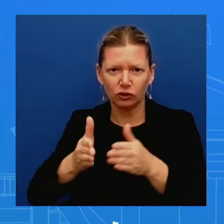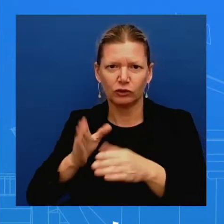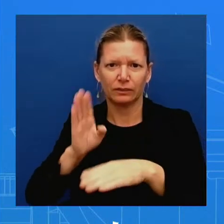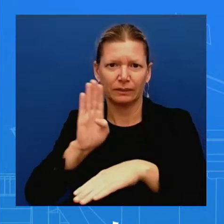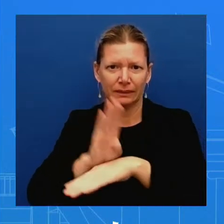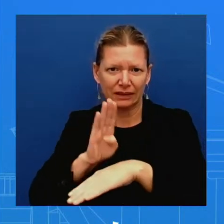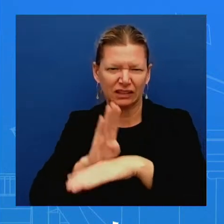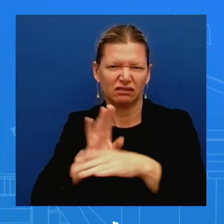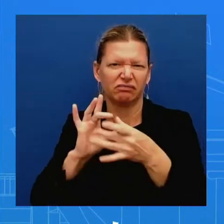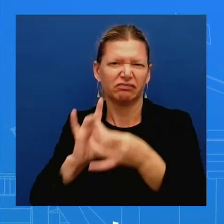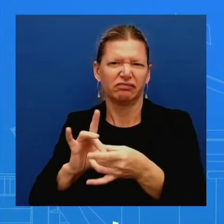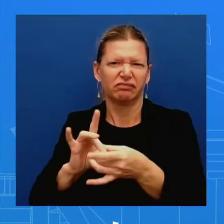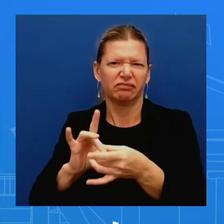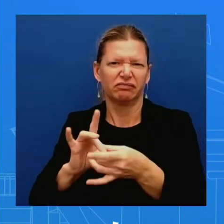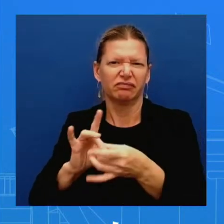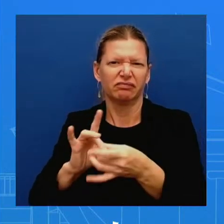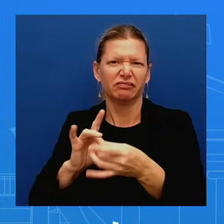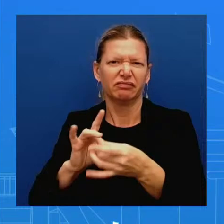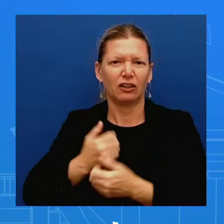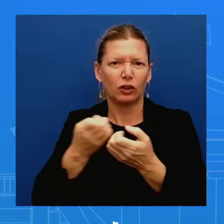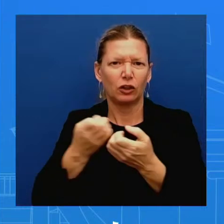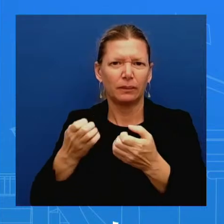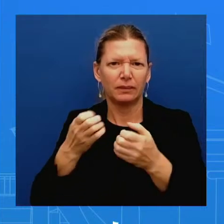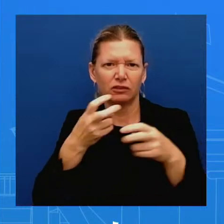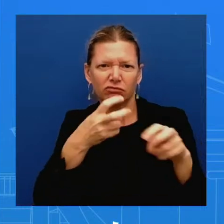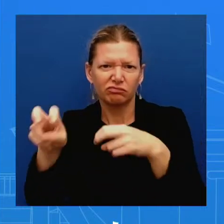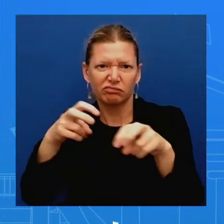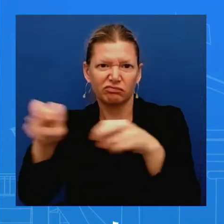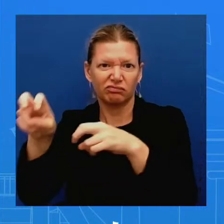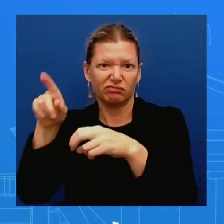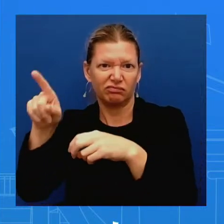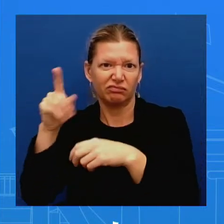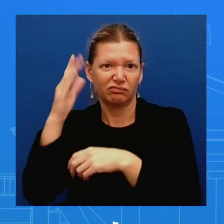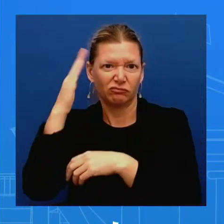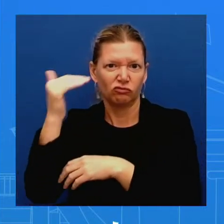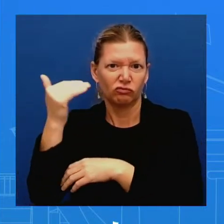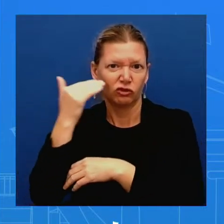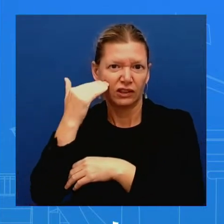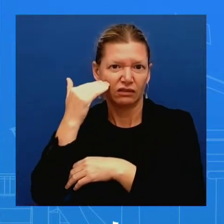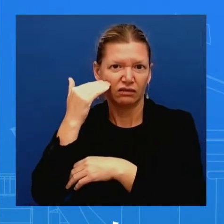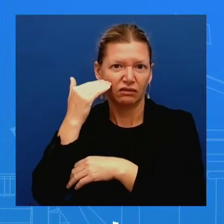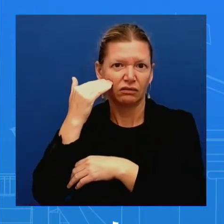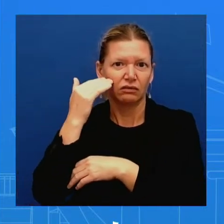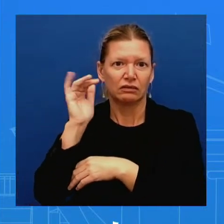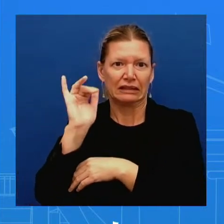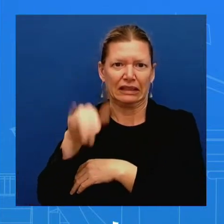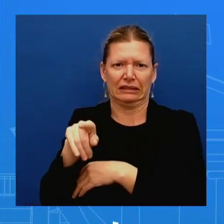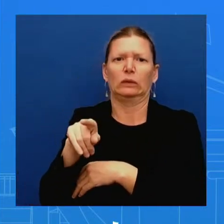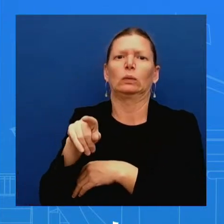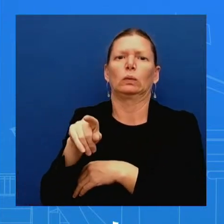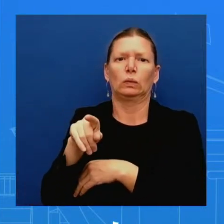builds on several sanctions designations over the past year, targeting the Russia-DPRK military relationship,